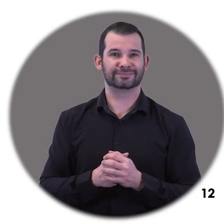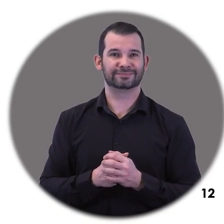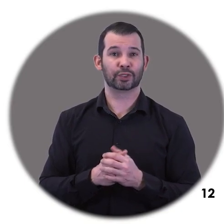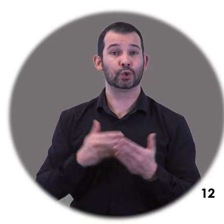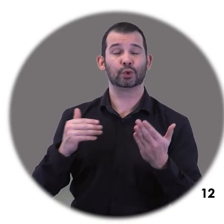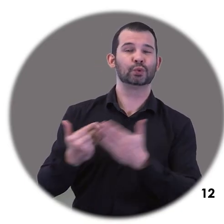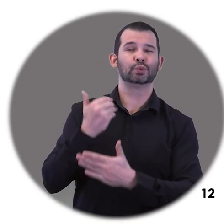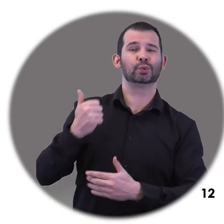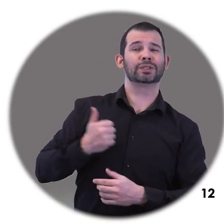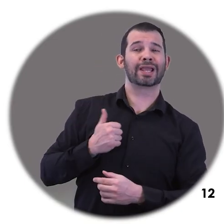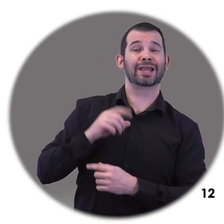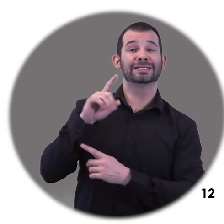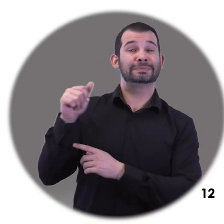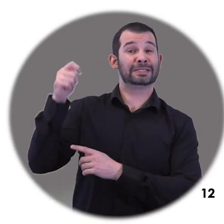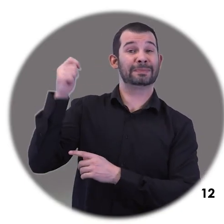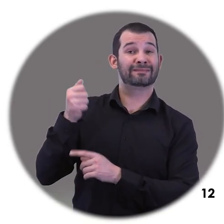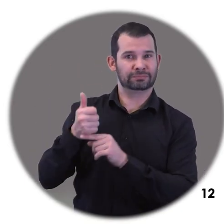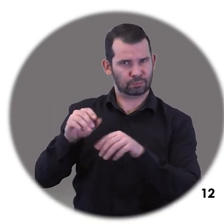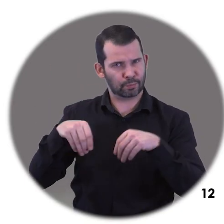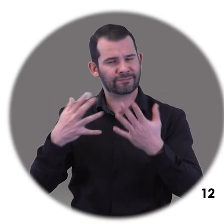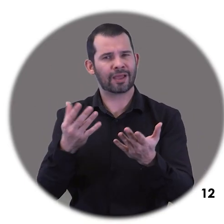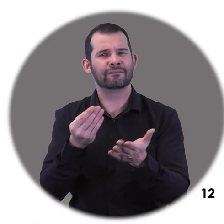The new Canada Disability Benefit provides